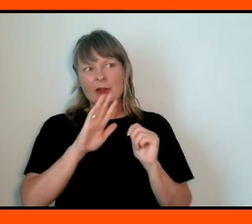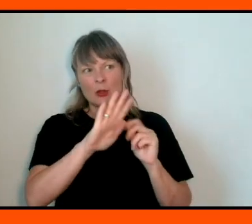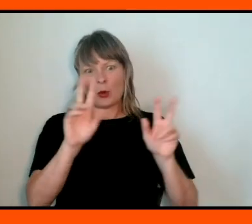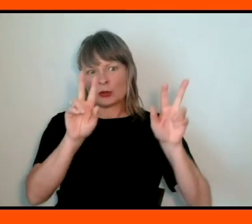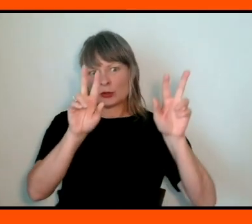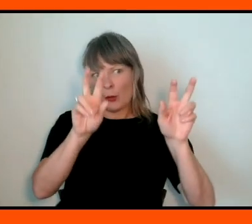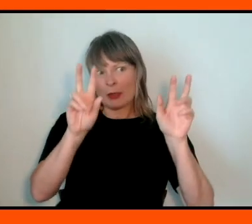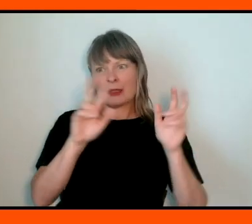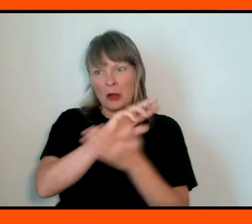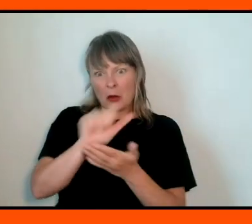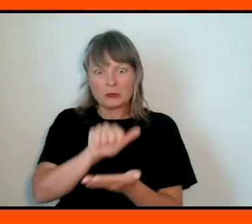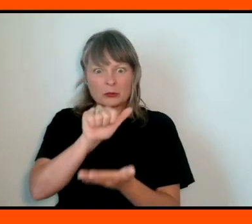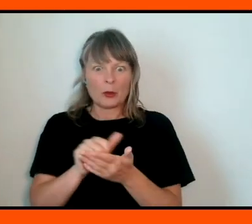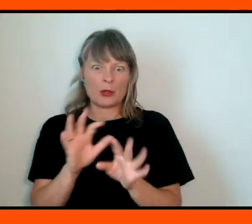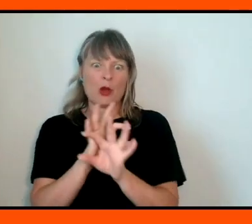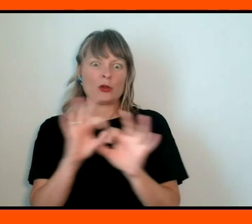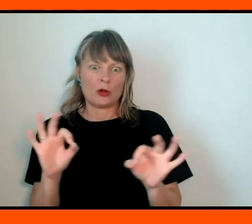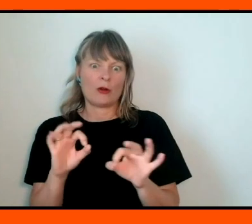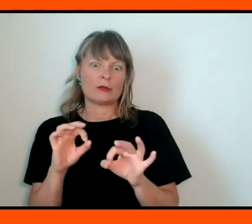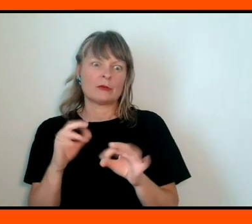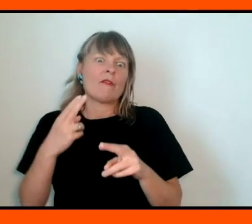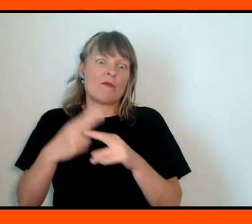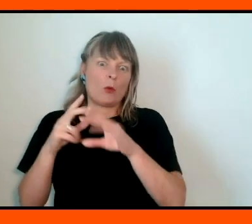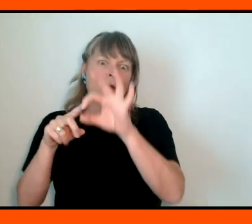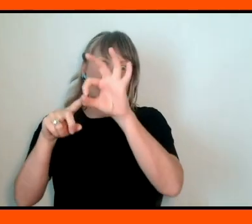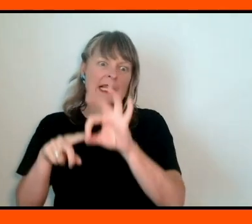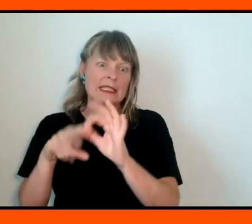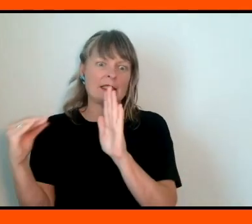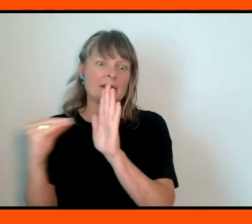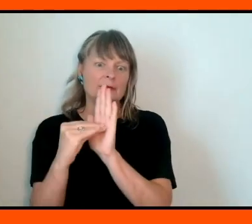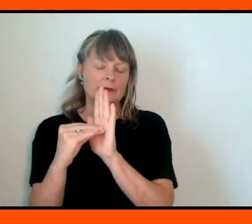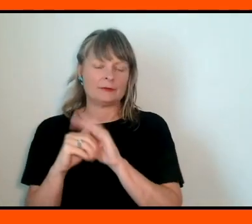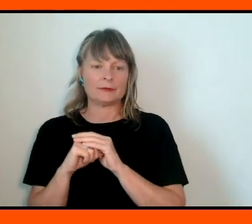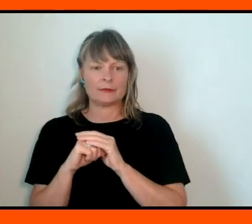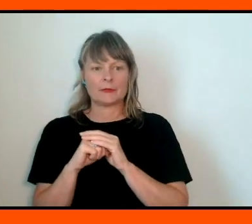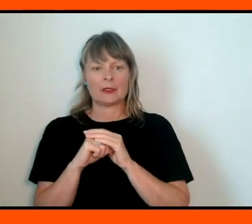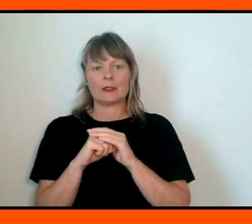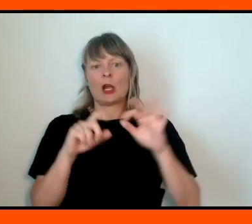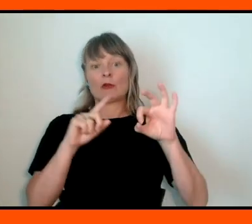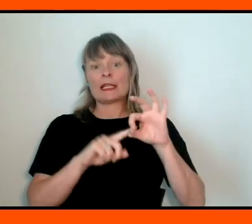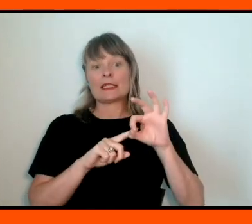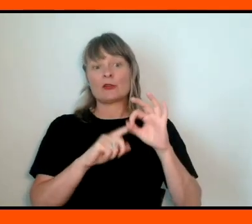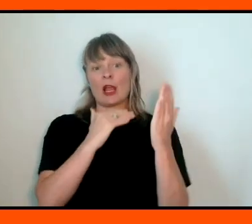to be appropriate for the Census upfront. Criterion 4, there are no other suitable alternative